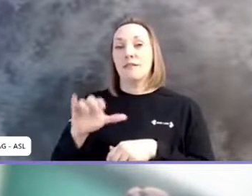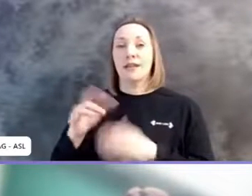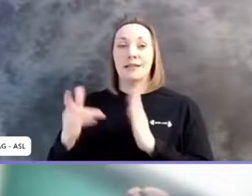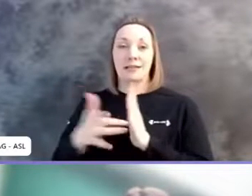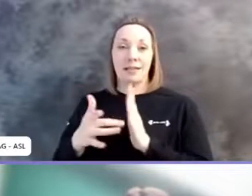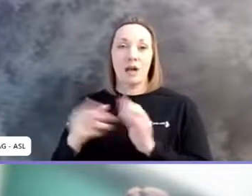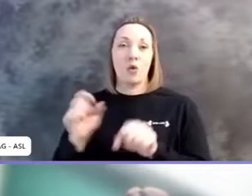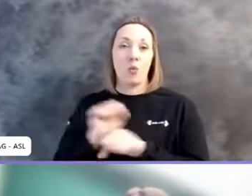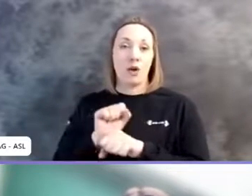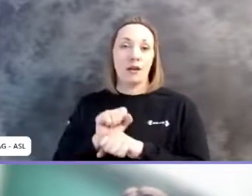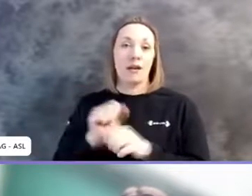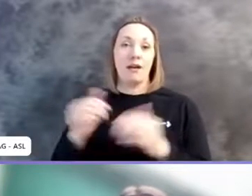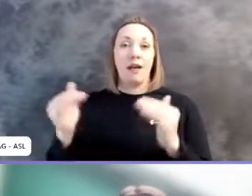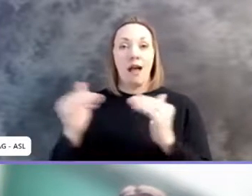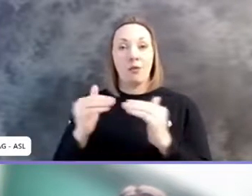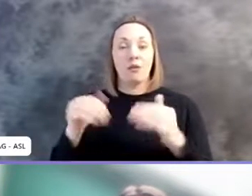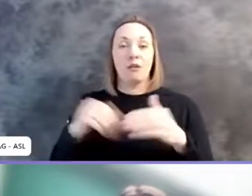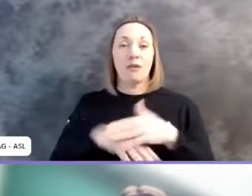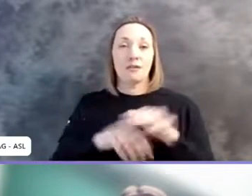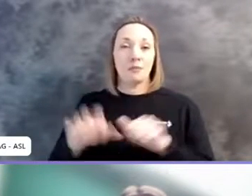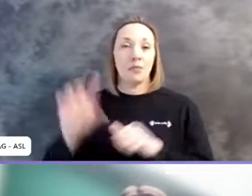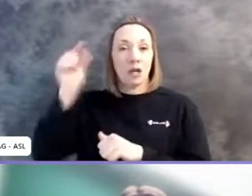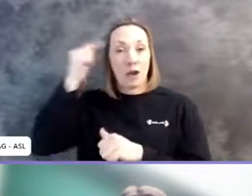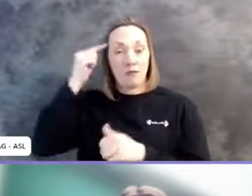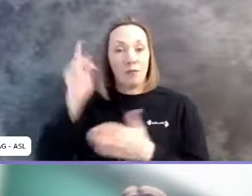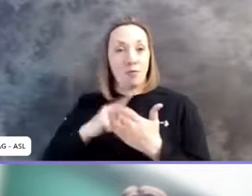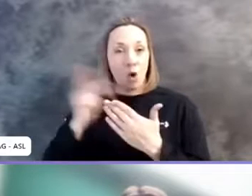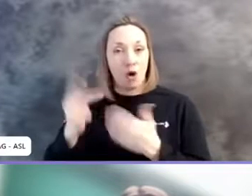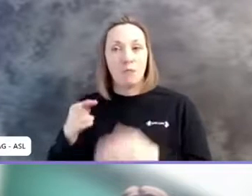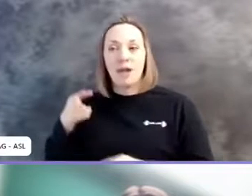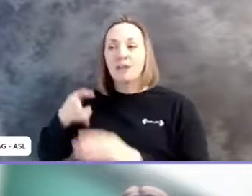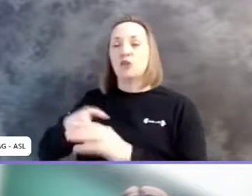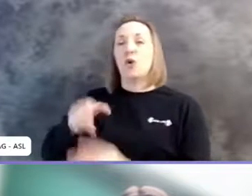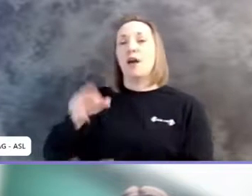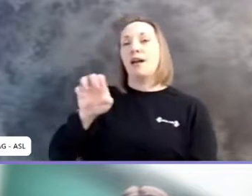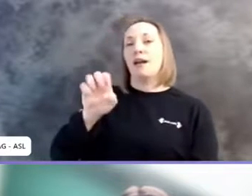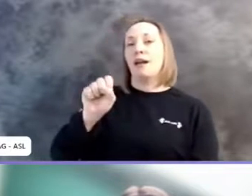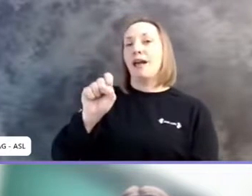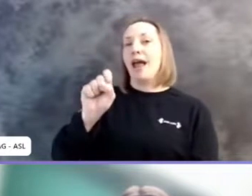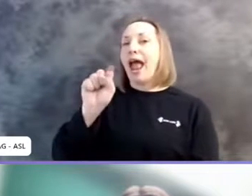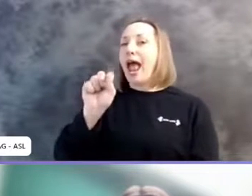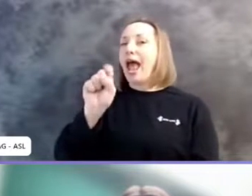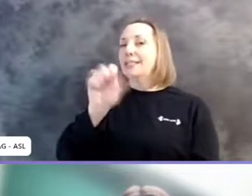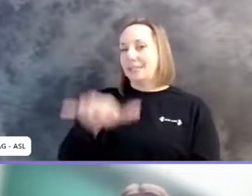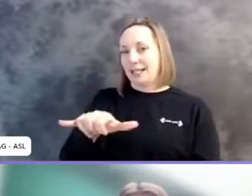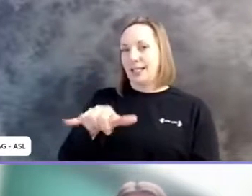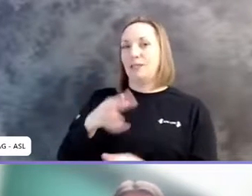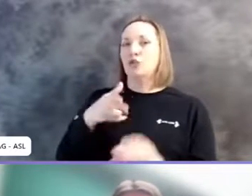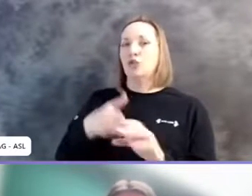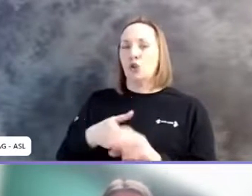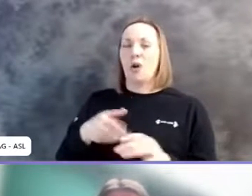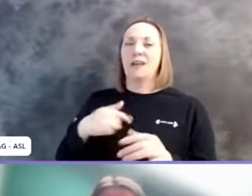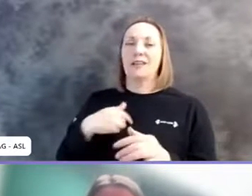now at CVS after their acquisition. After a short time in civic tech working on equitable and accessible